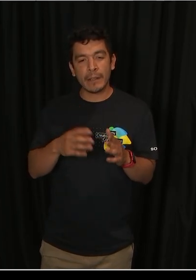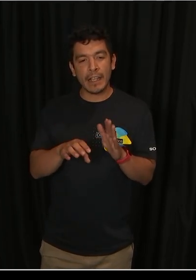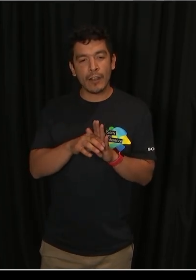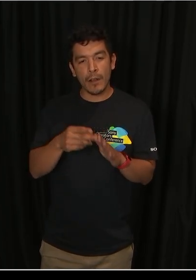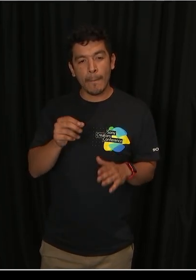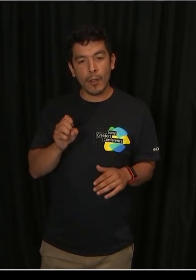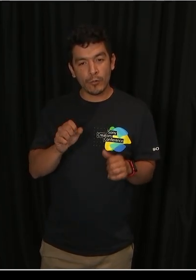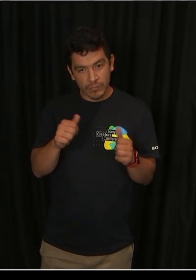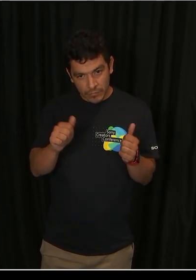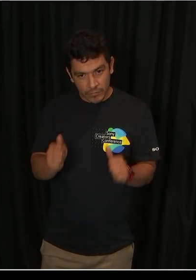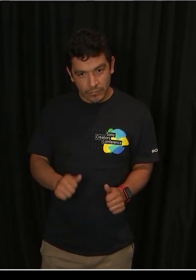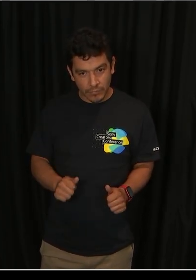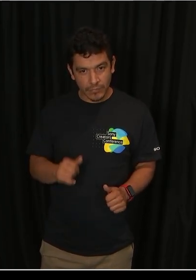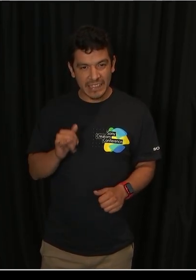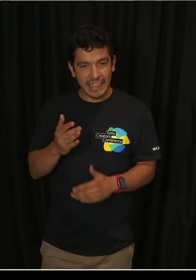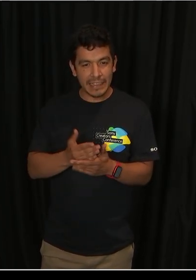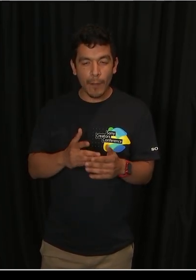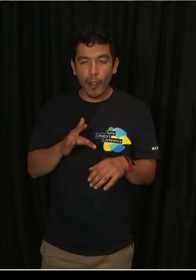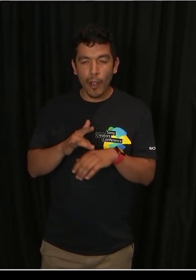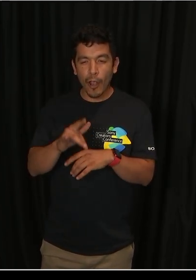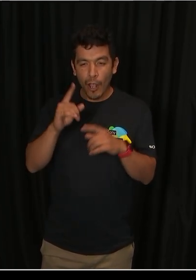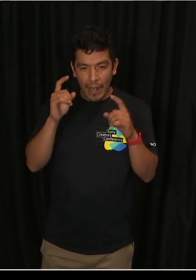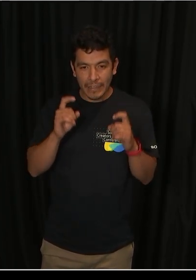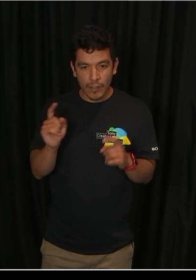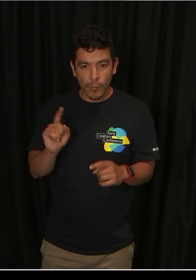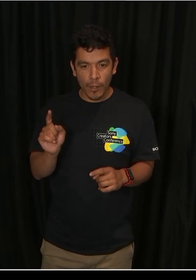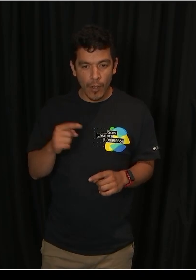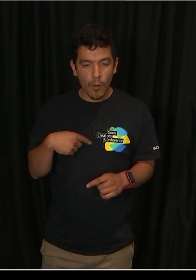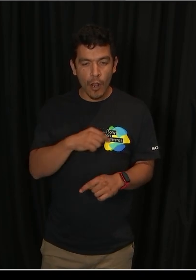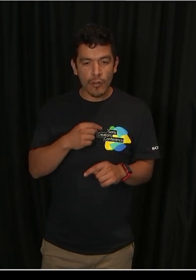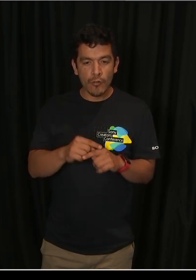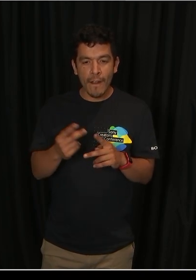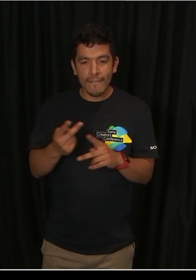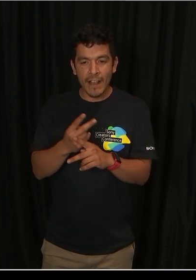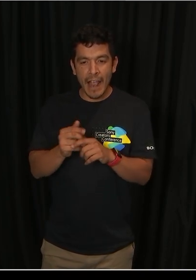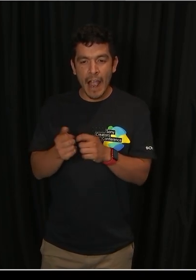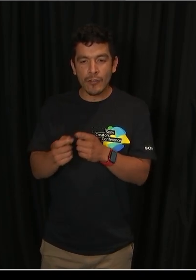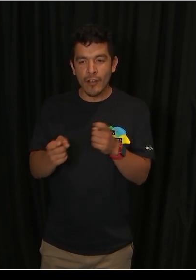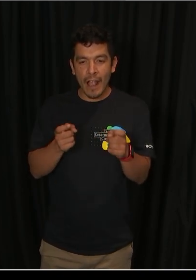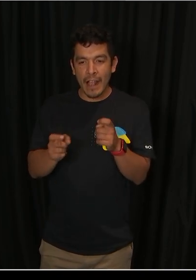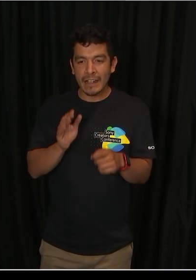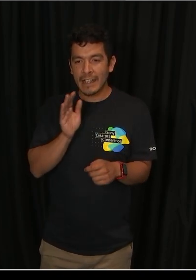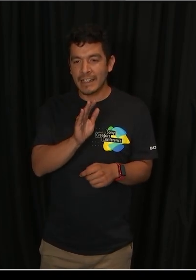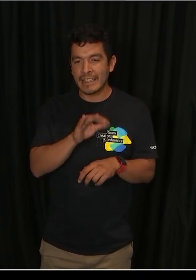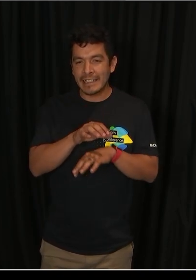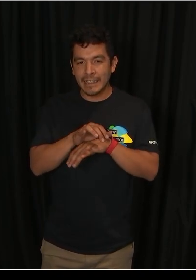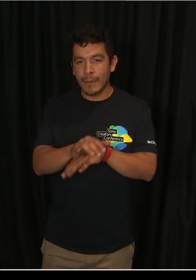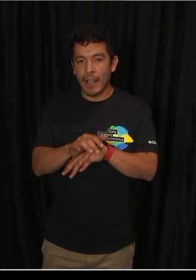And so these are some early tests where we're trying to figure out how to handle his spidery actions.